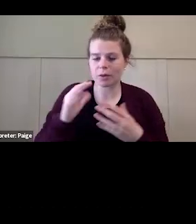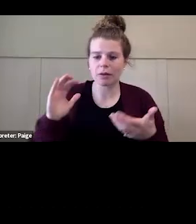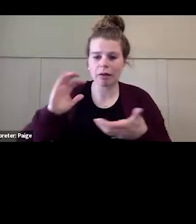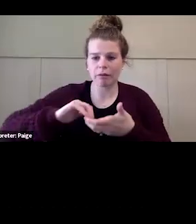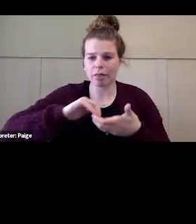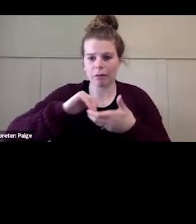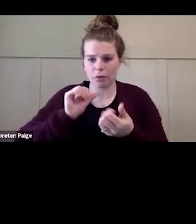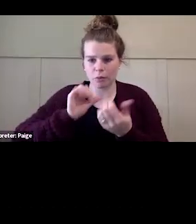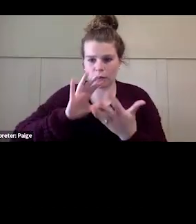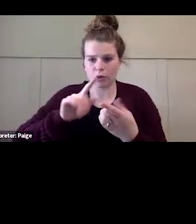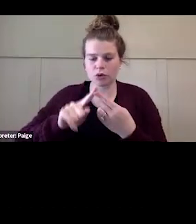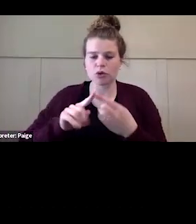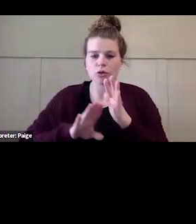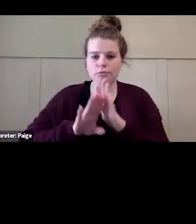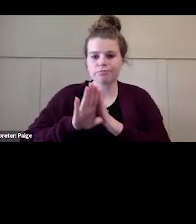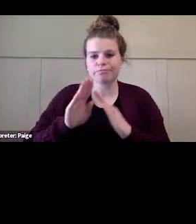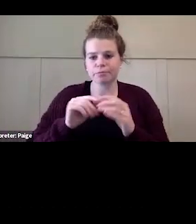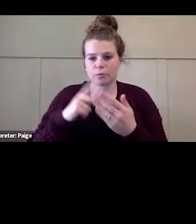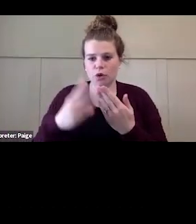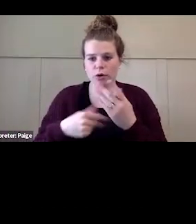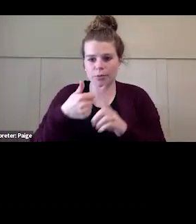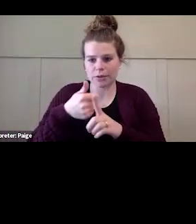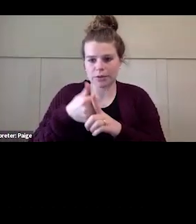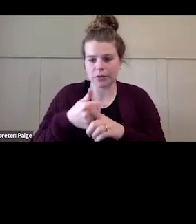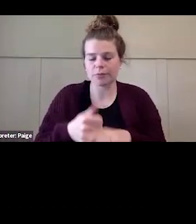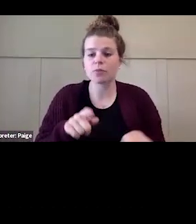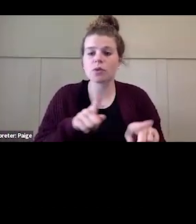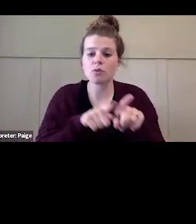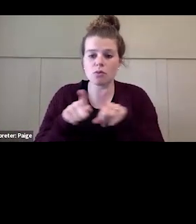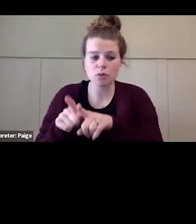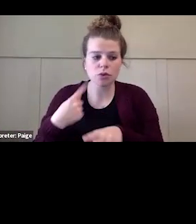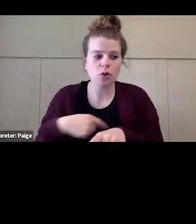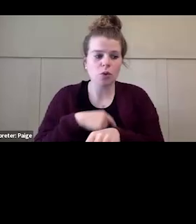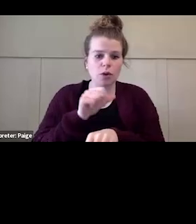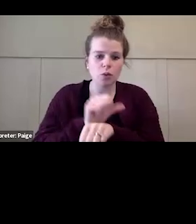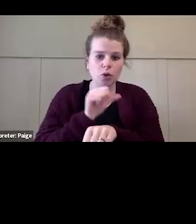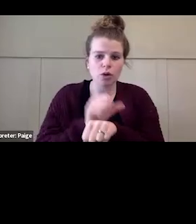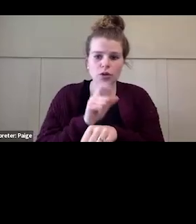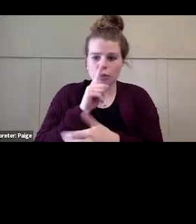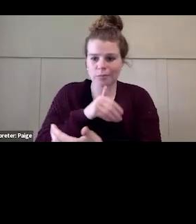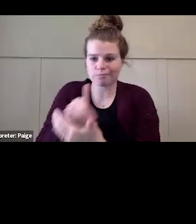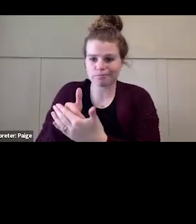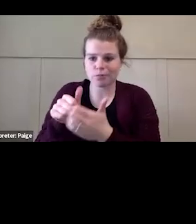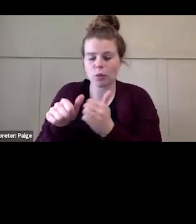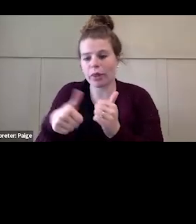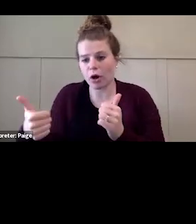to building the program in itself. So we also worked in really close partnership with other cities